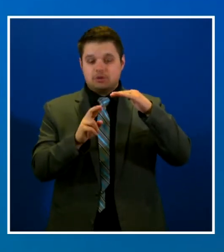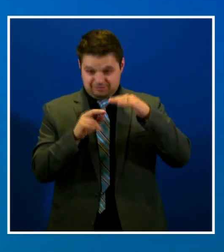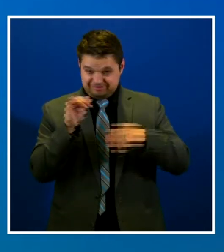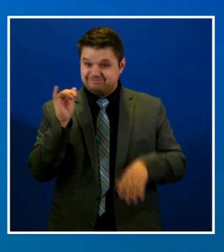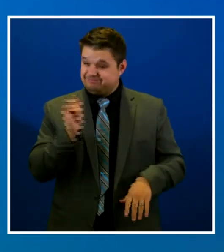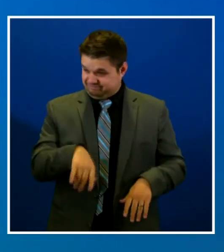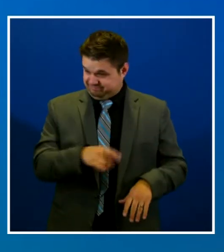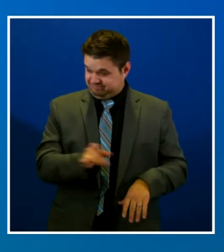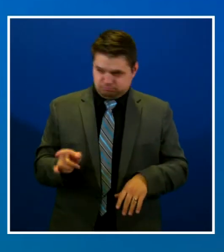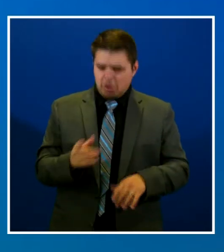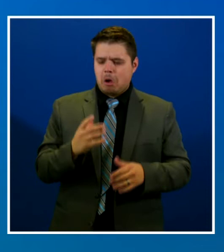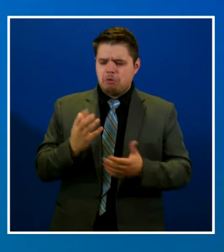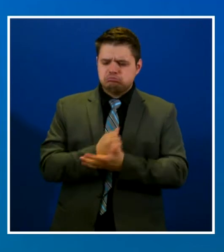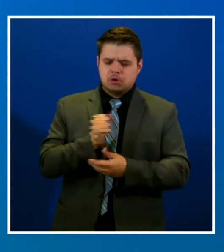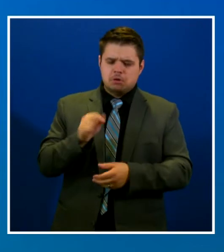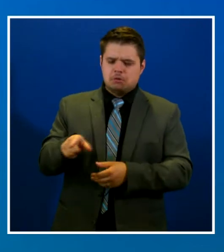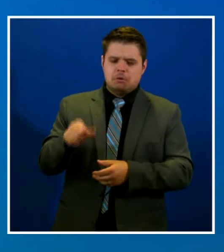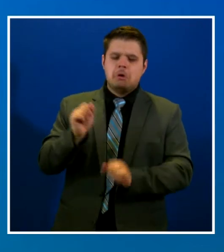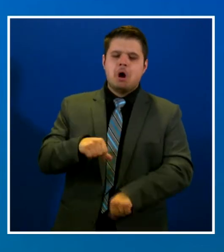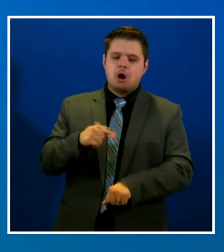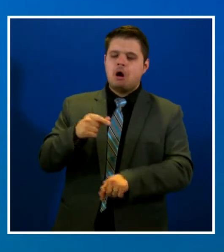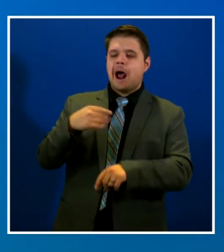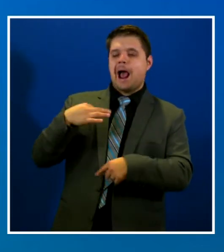services, there will be eligible for the vaccine.